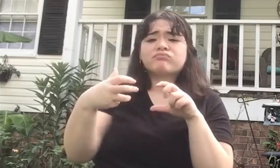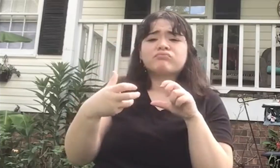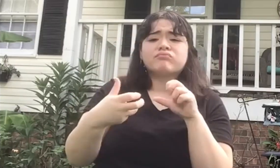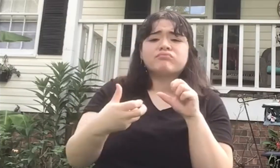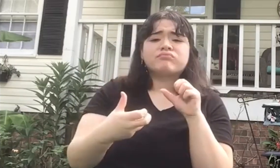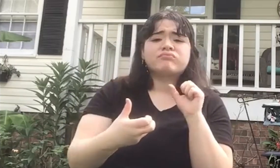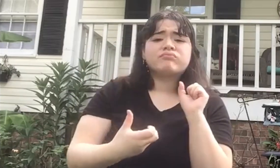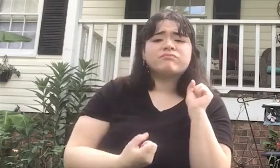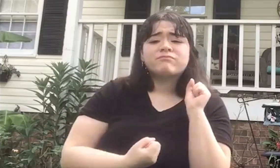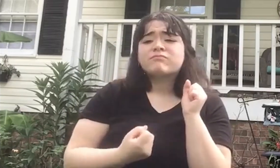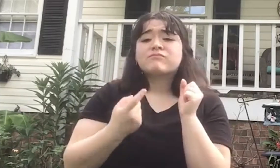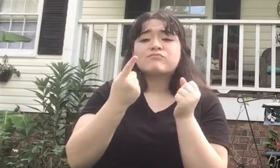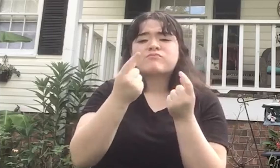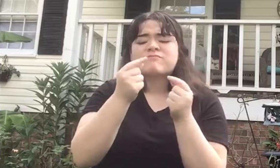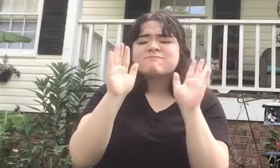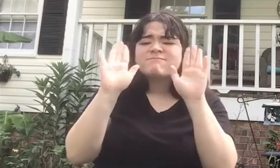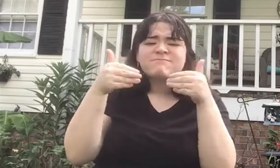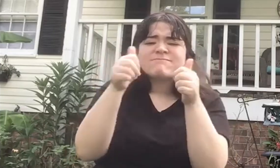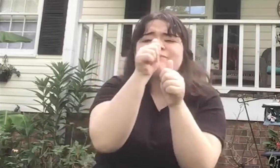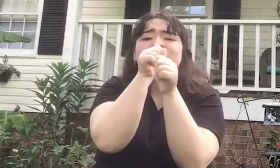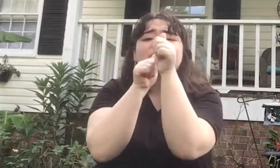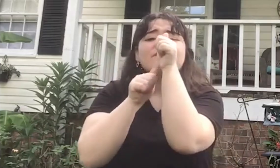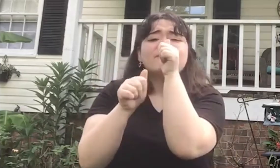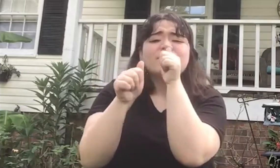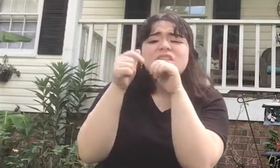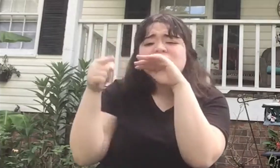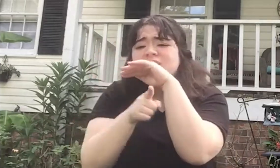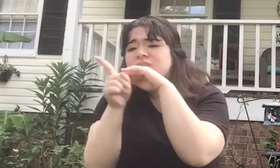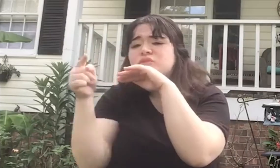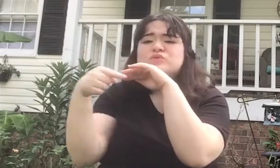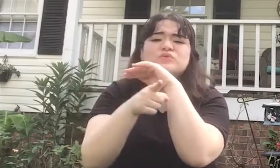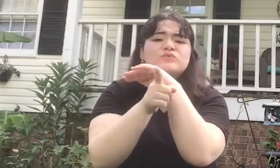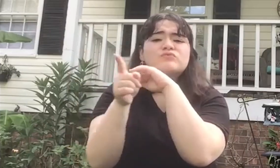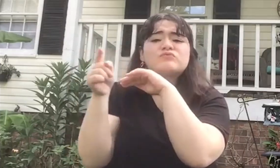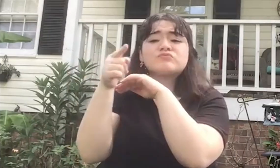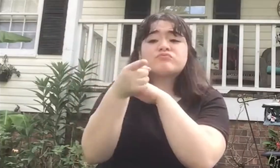the heartache you've been through.